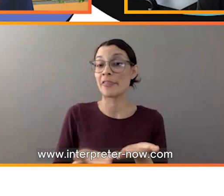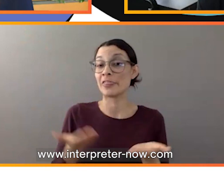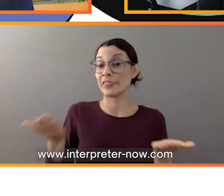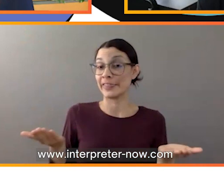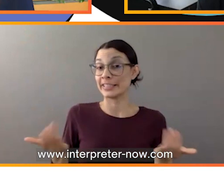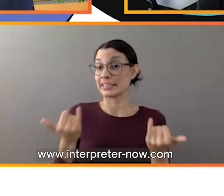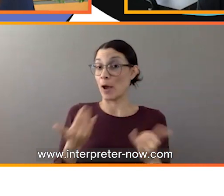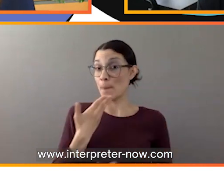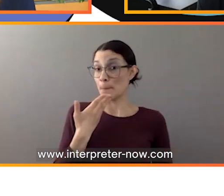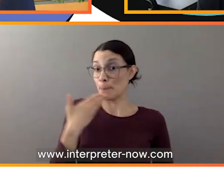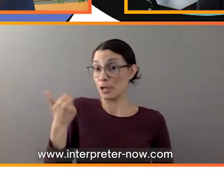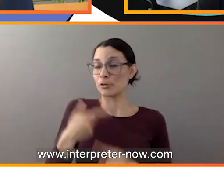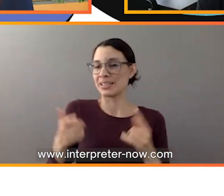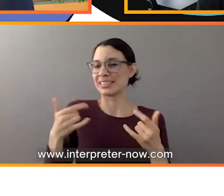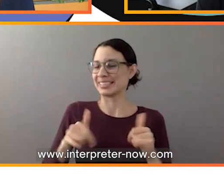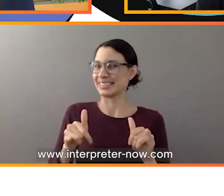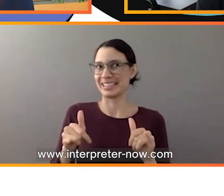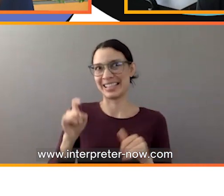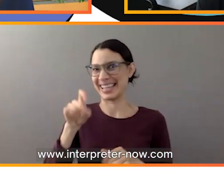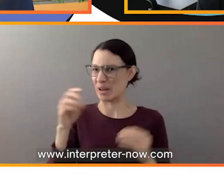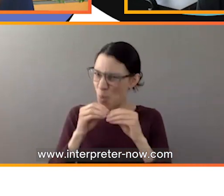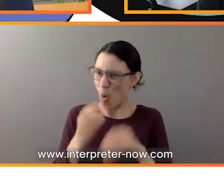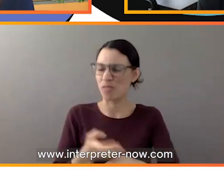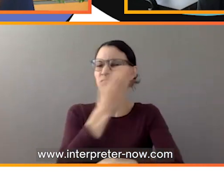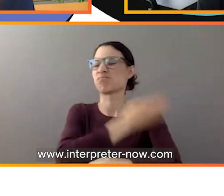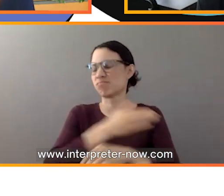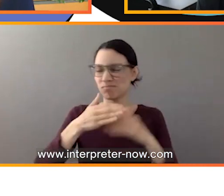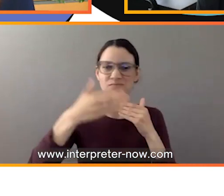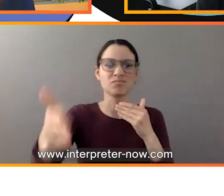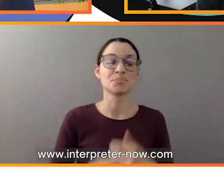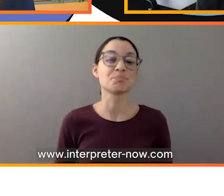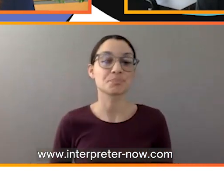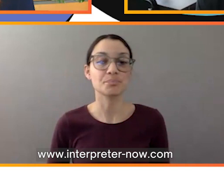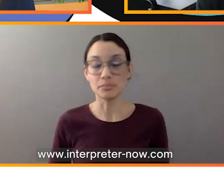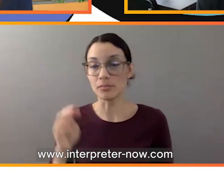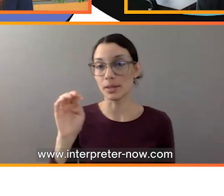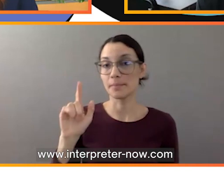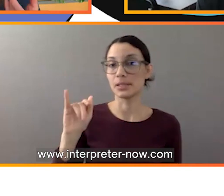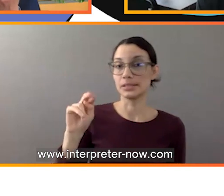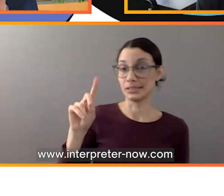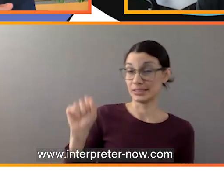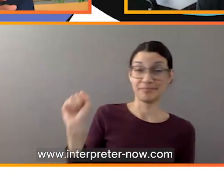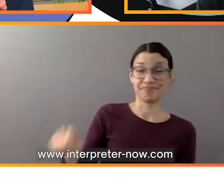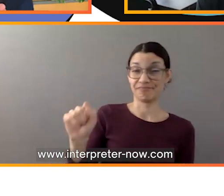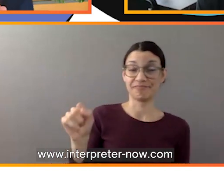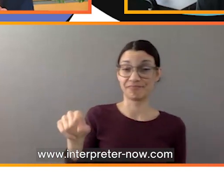economy, and how it has contracted budgets when it comes to workplace Diversity, Equity,